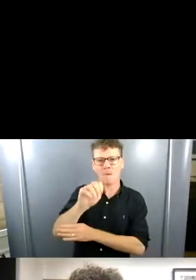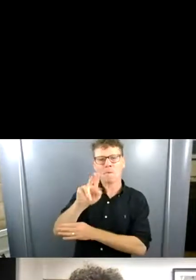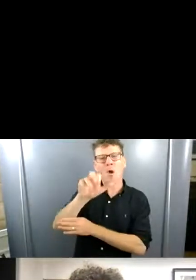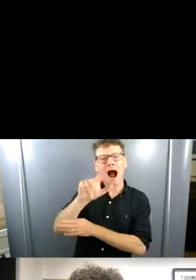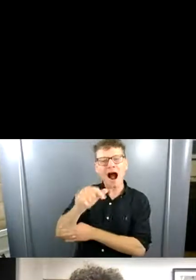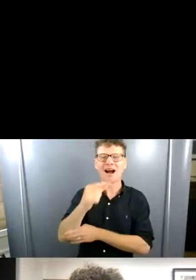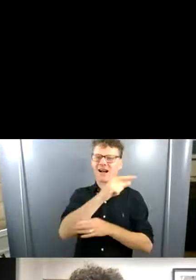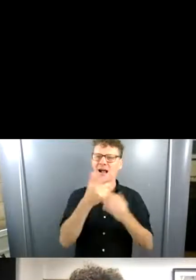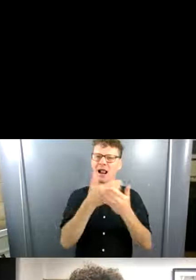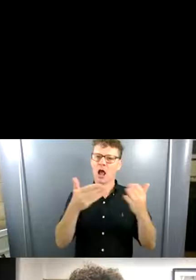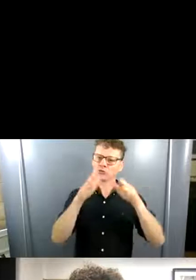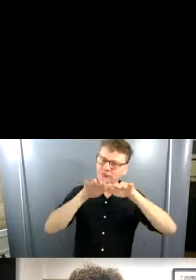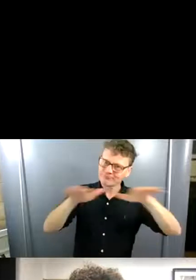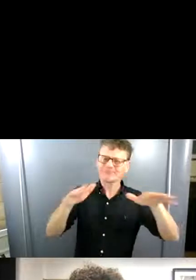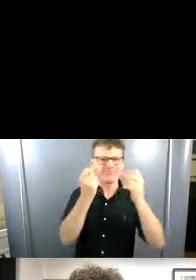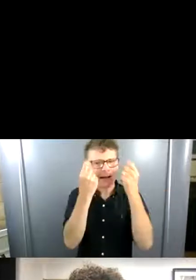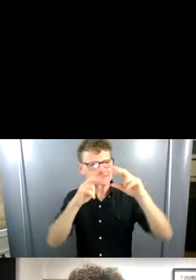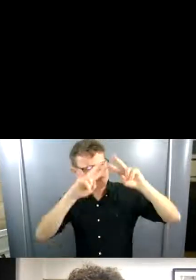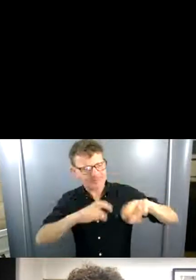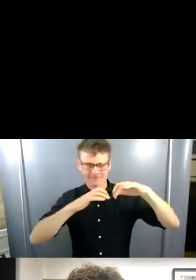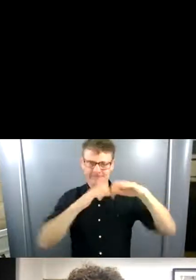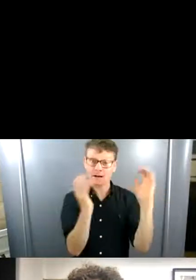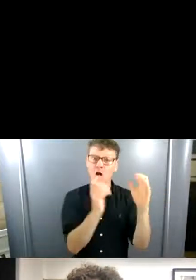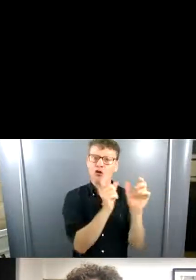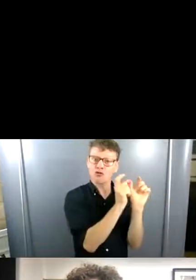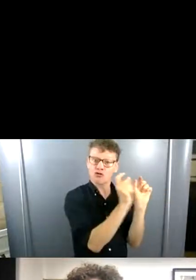not only has Ruth worked on grammatical aspects of Mawng she has been developing